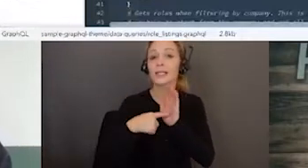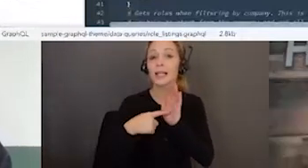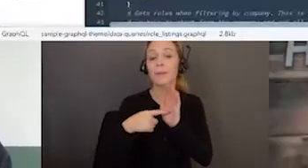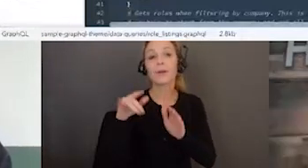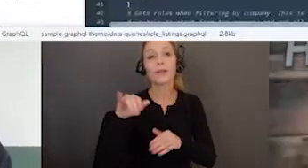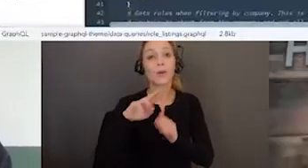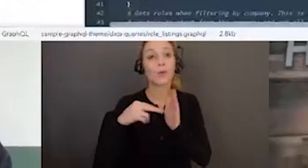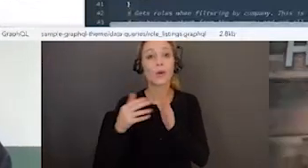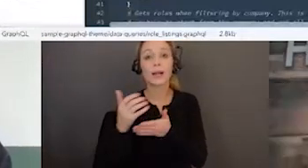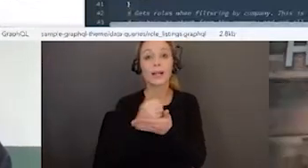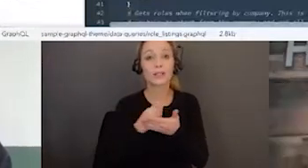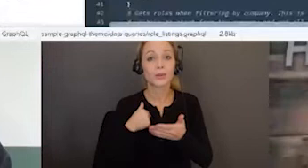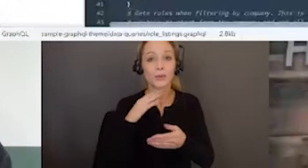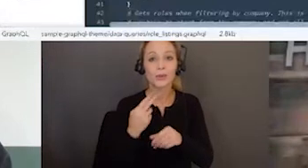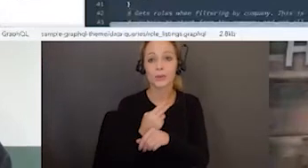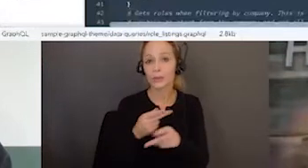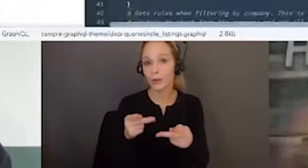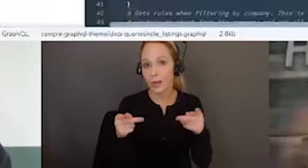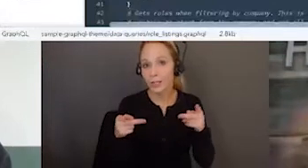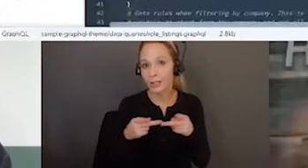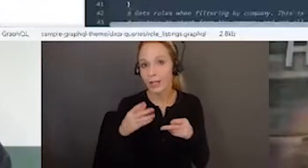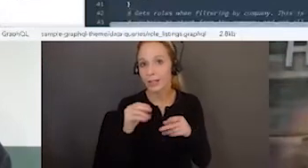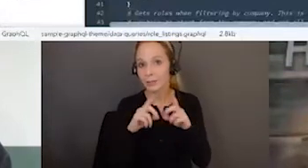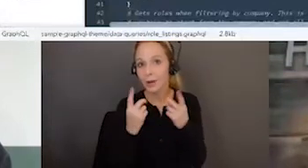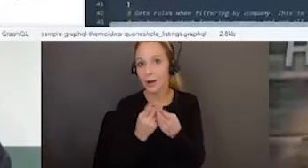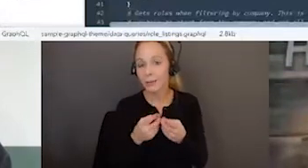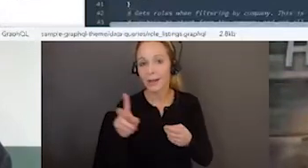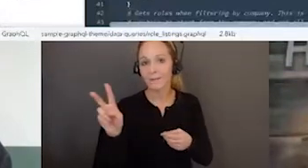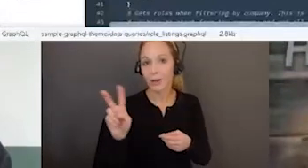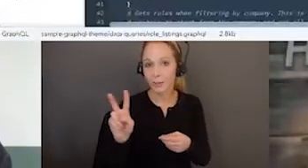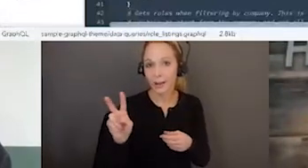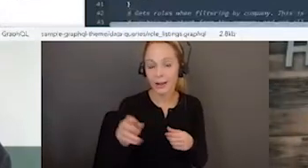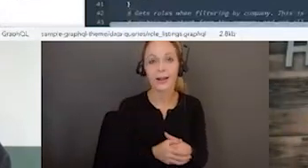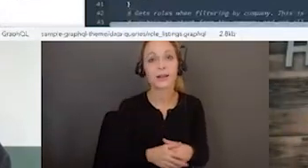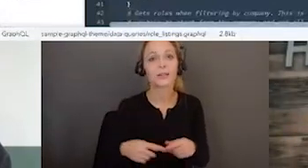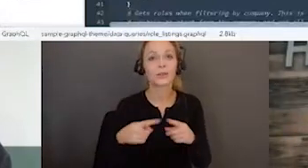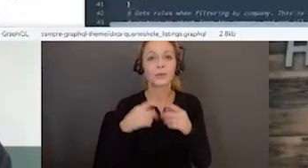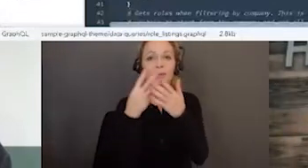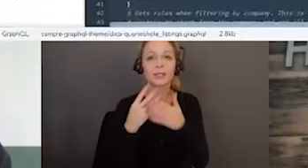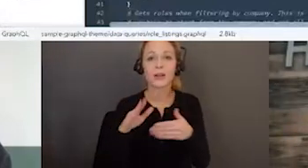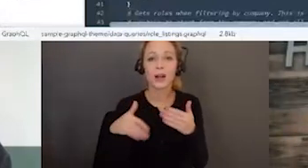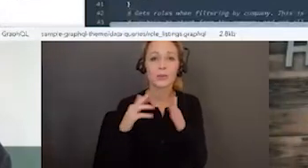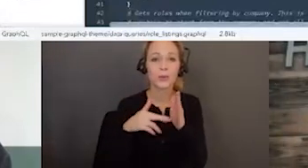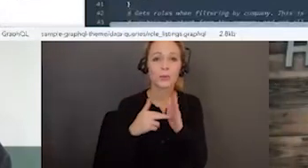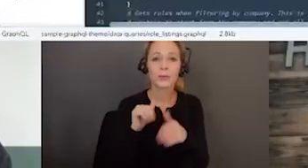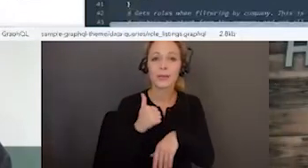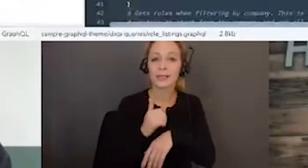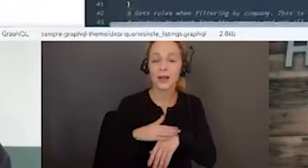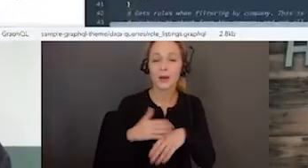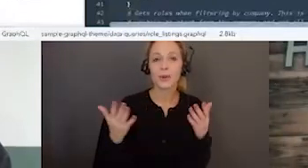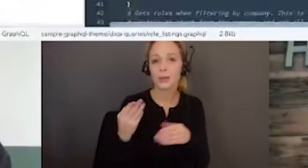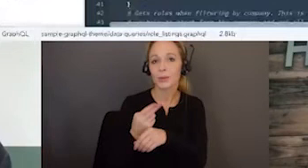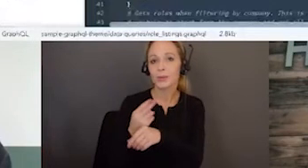IN THIS ROLL COLLECTION, WE'RE USING THE DEPARTMENT AND LOCATION VARIABLES TO FILTER THESE ROLES BASED ON WHAT THE USER SELECTED.